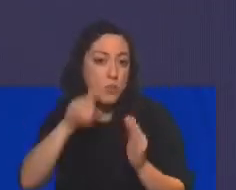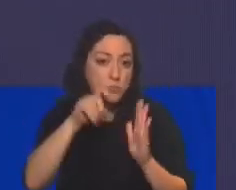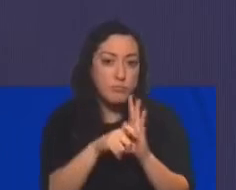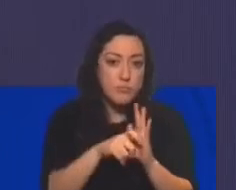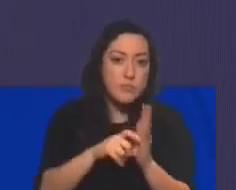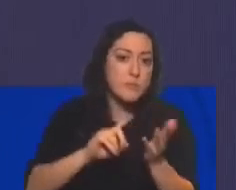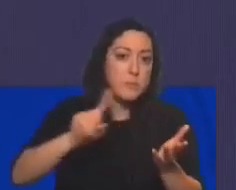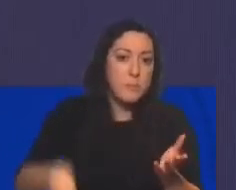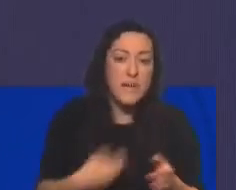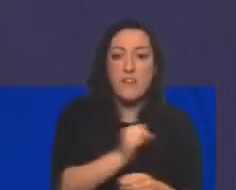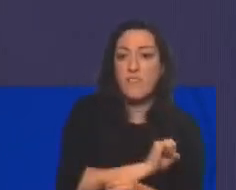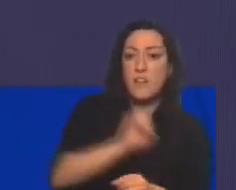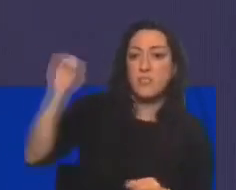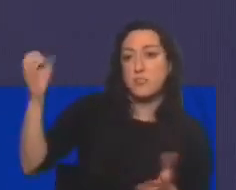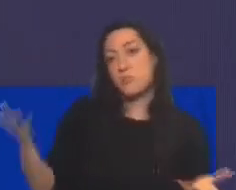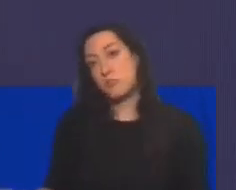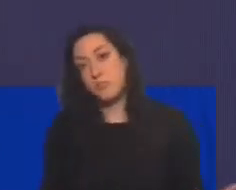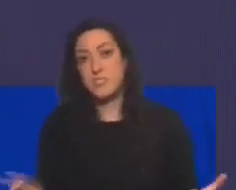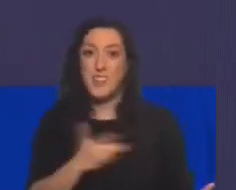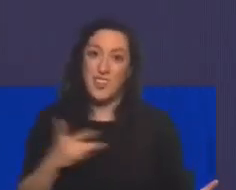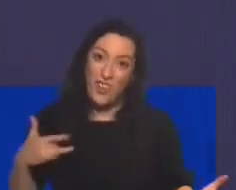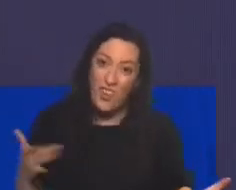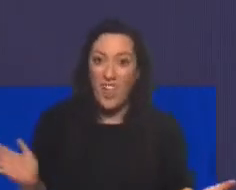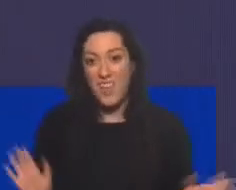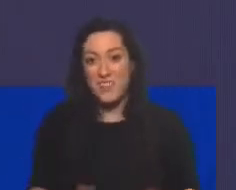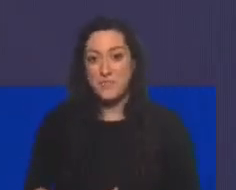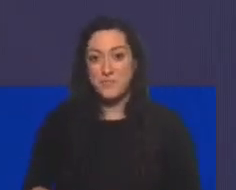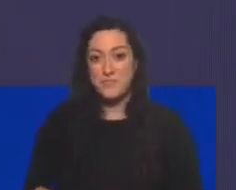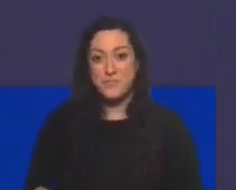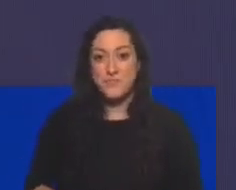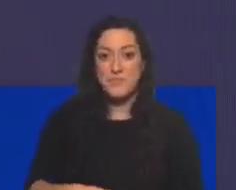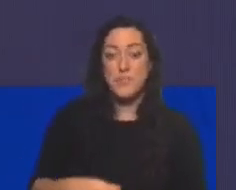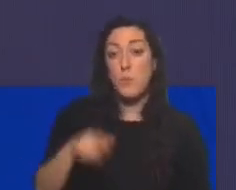finance it with monetary emissions, it generates inflation, ma'am. Yes, it